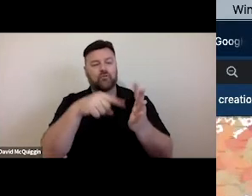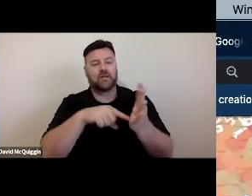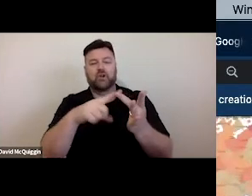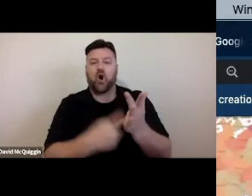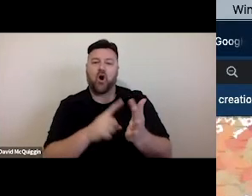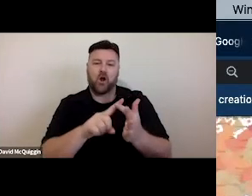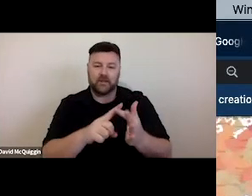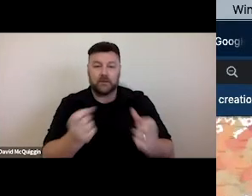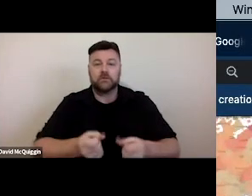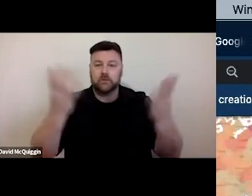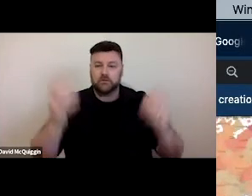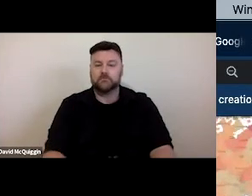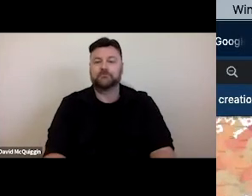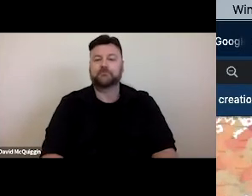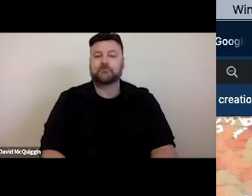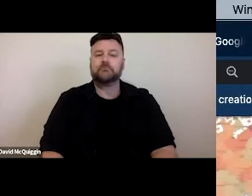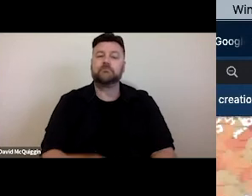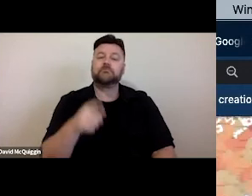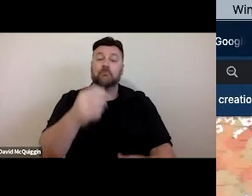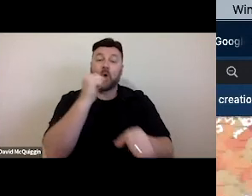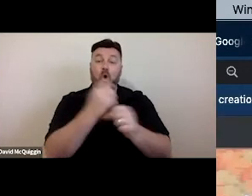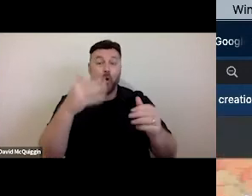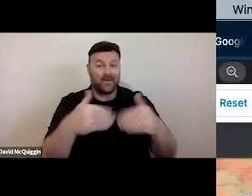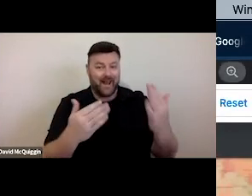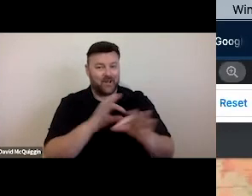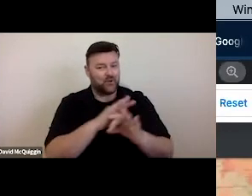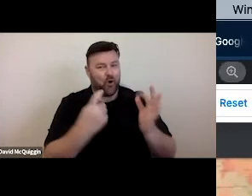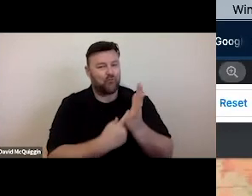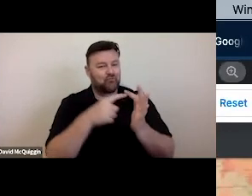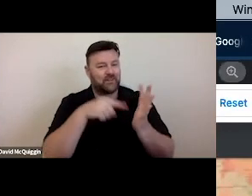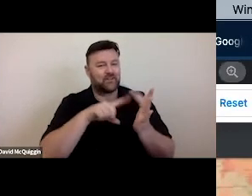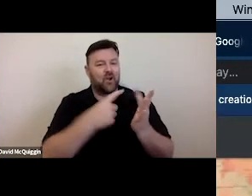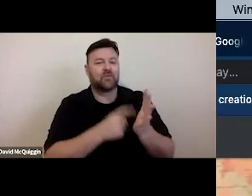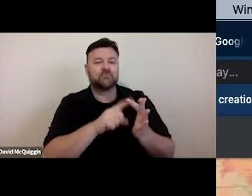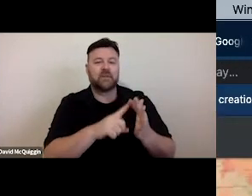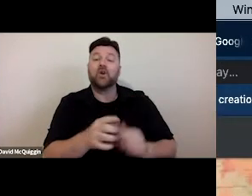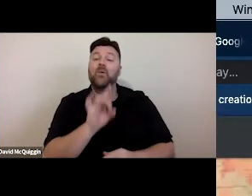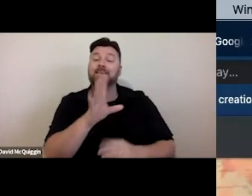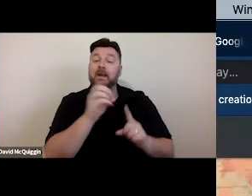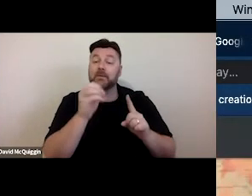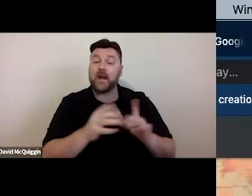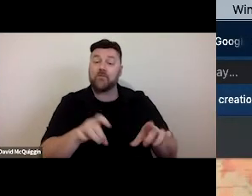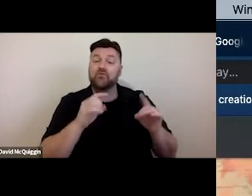the population are called Golden Days. They have both the time and